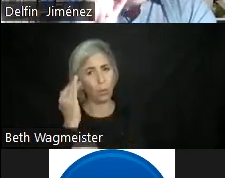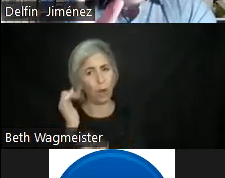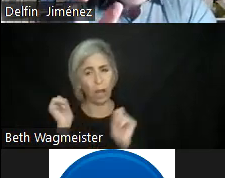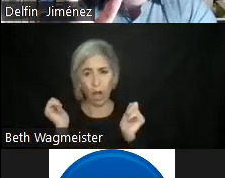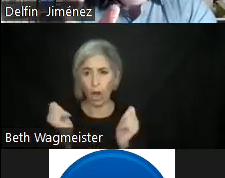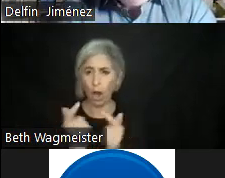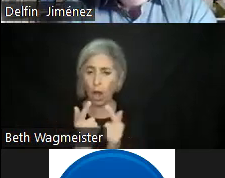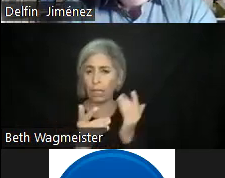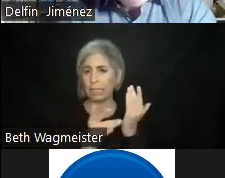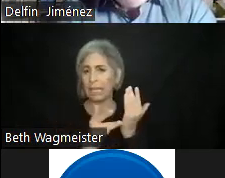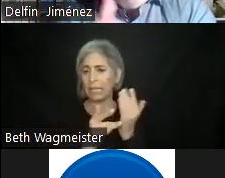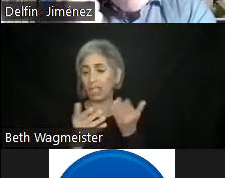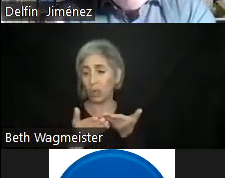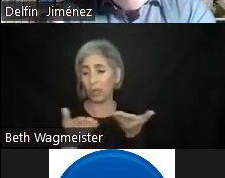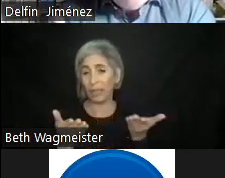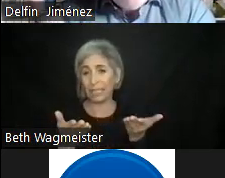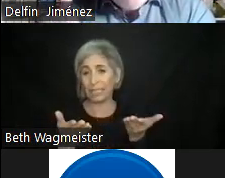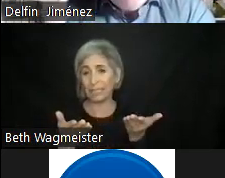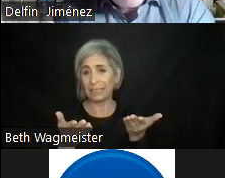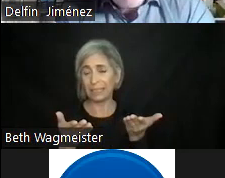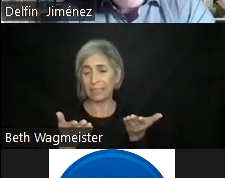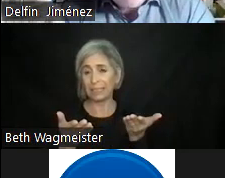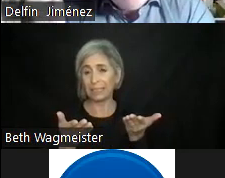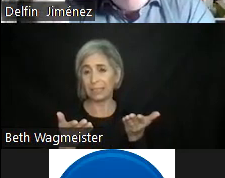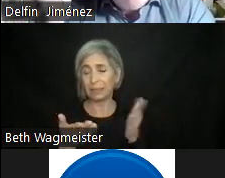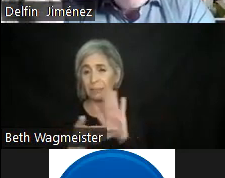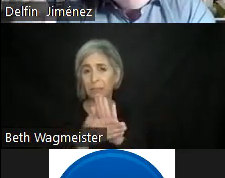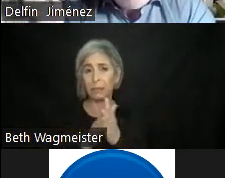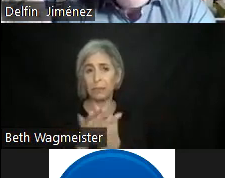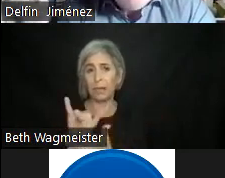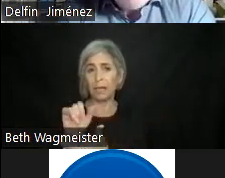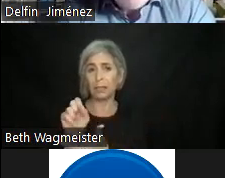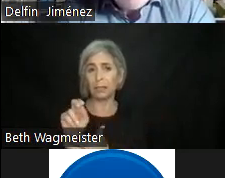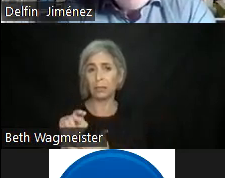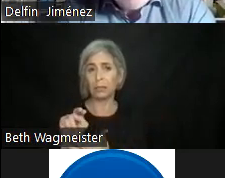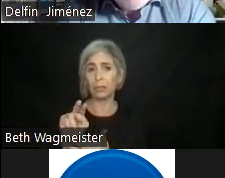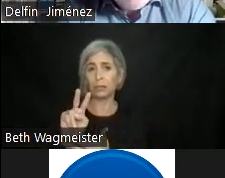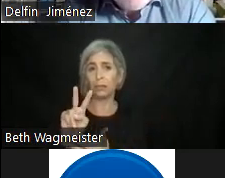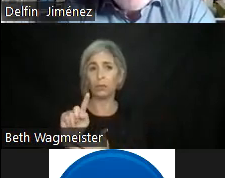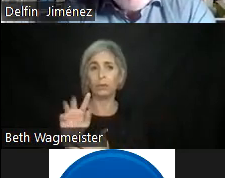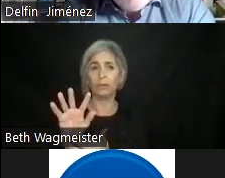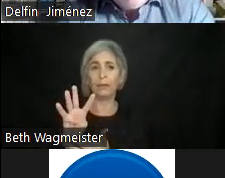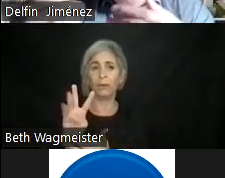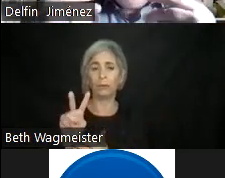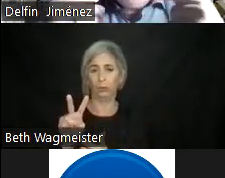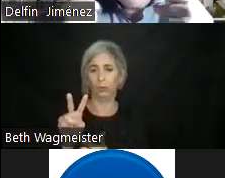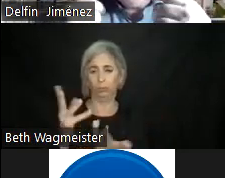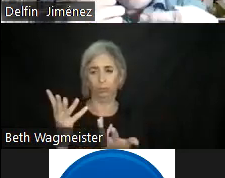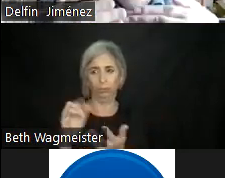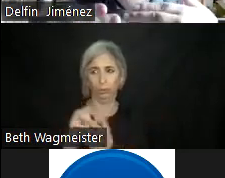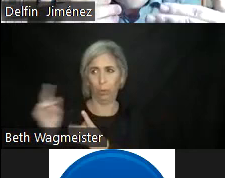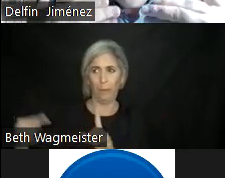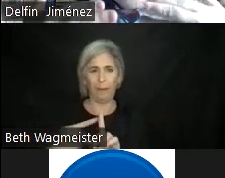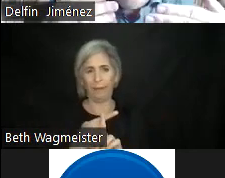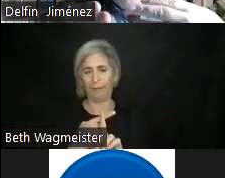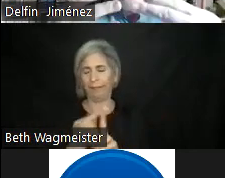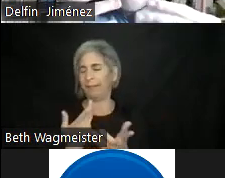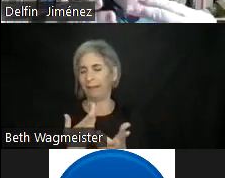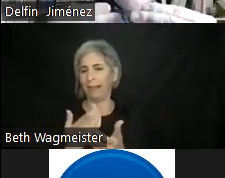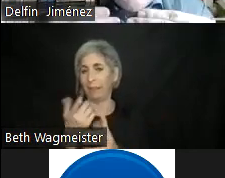technical things reference to ISO 21542. Well, and in this case they are complimentary.